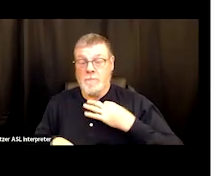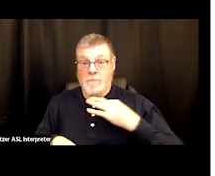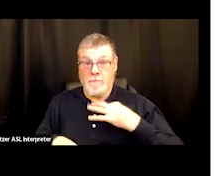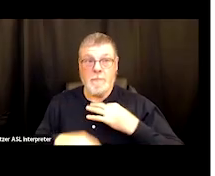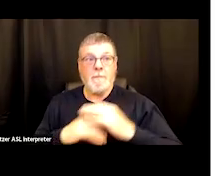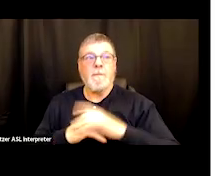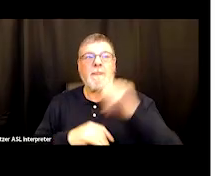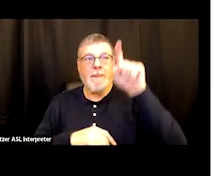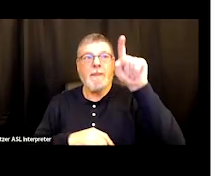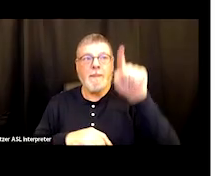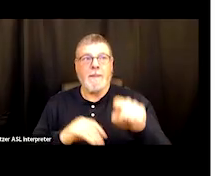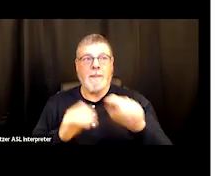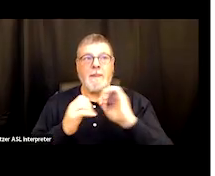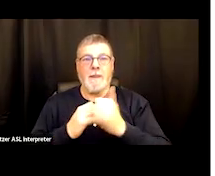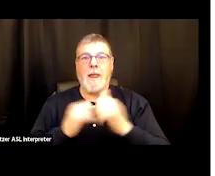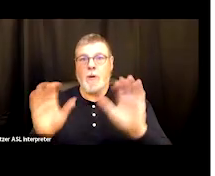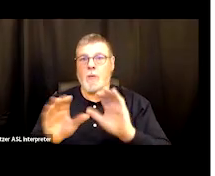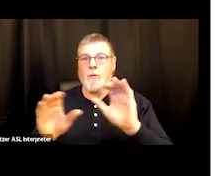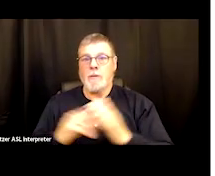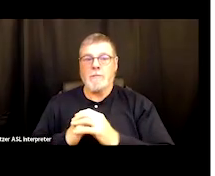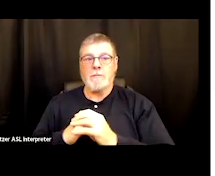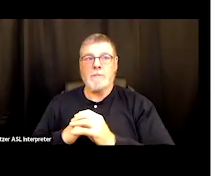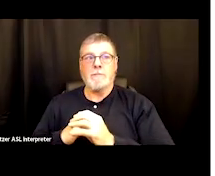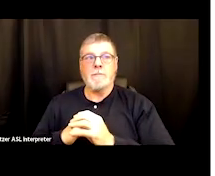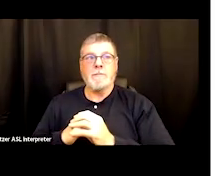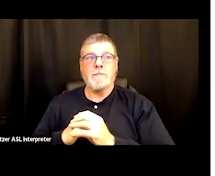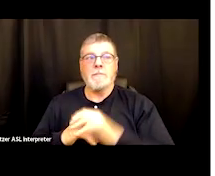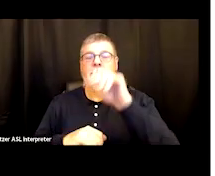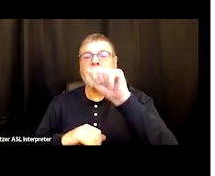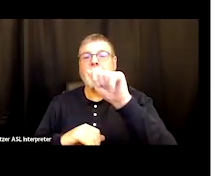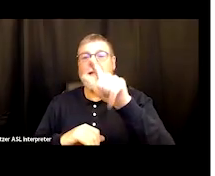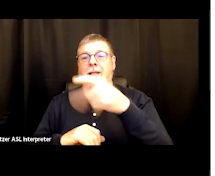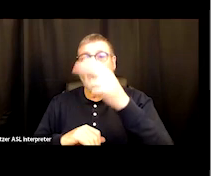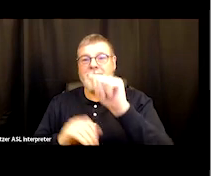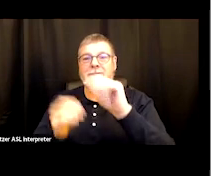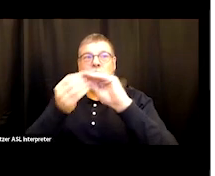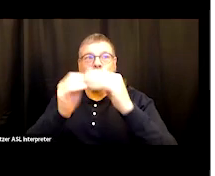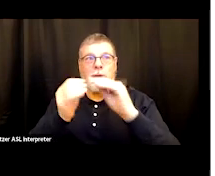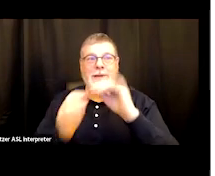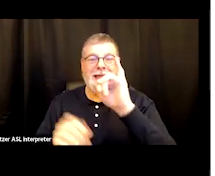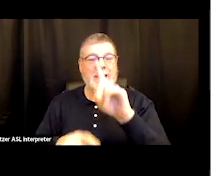this is how you'll do it. You'll create an alpha numeric ID that only you will know.